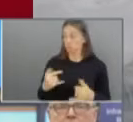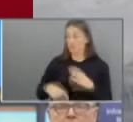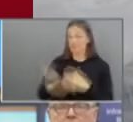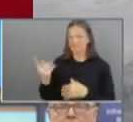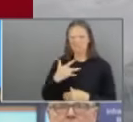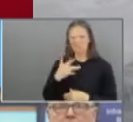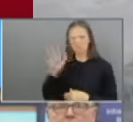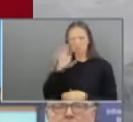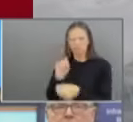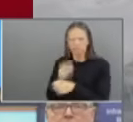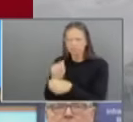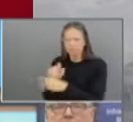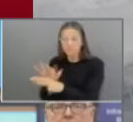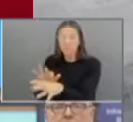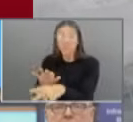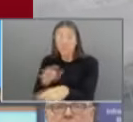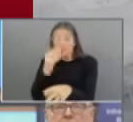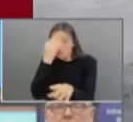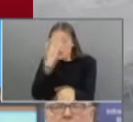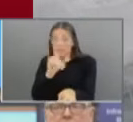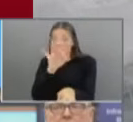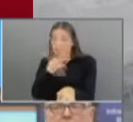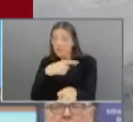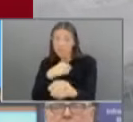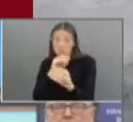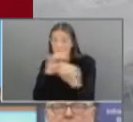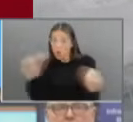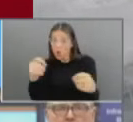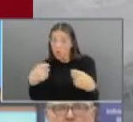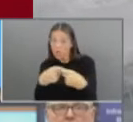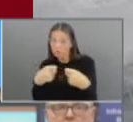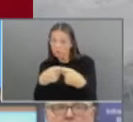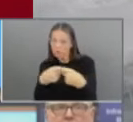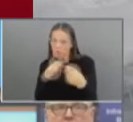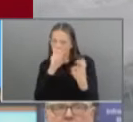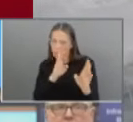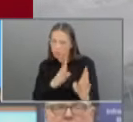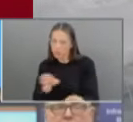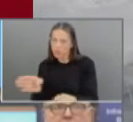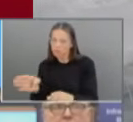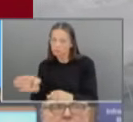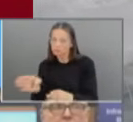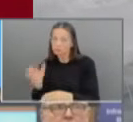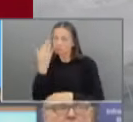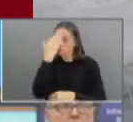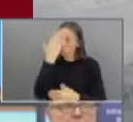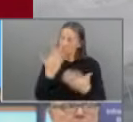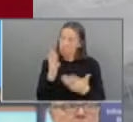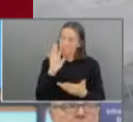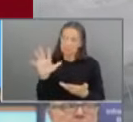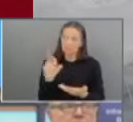I THINK WE’LL MAKE SIGNIFICANT PROGRESS TODAY. BUT I WANT TO SAY TO ANYBODY WHO DOES NOT HAVE POWER, I WANT YOU TO BE PREPARED.